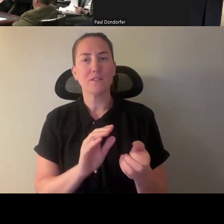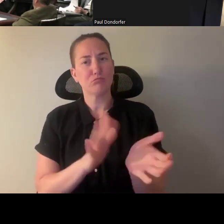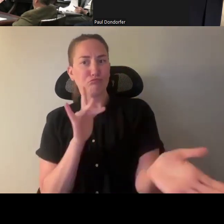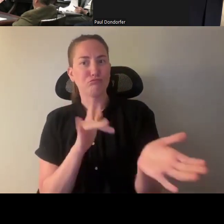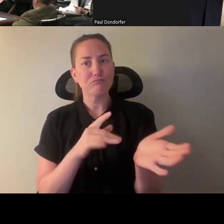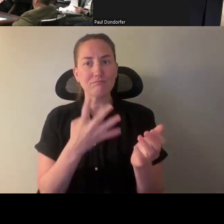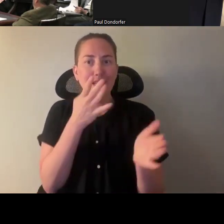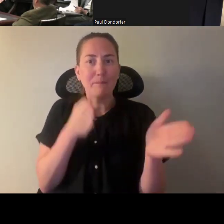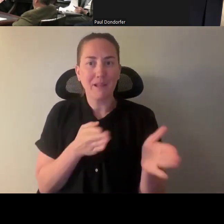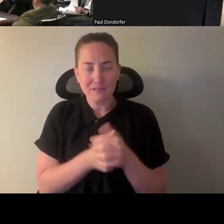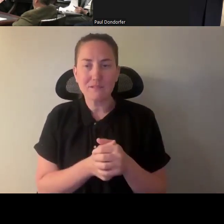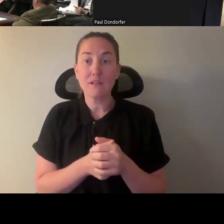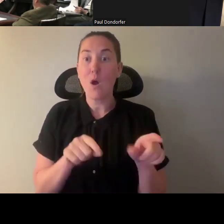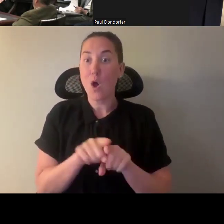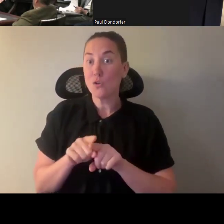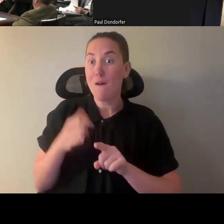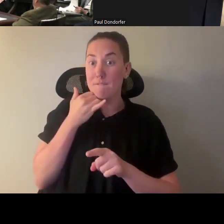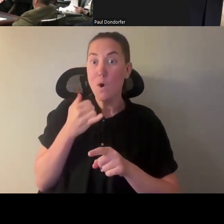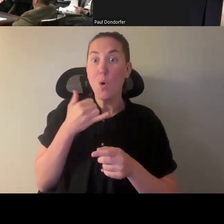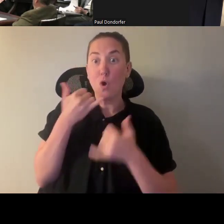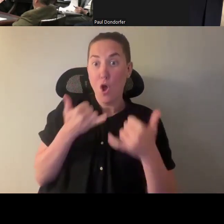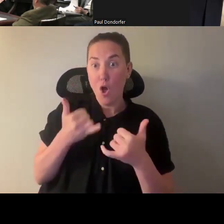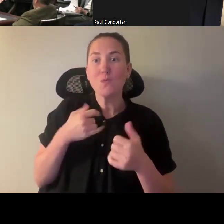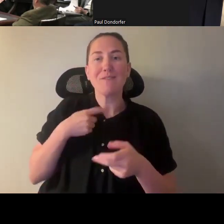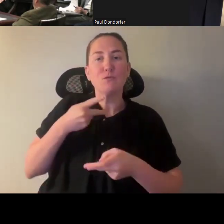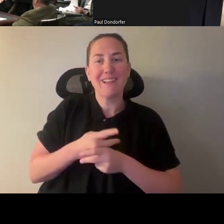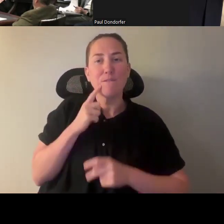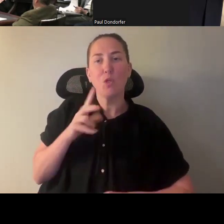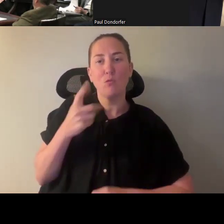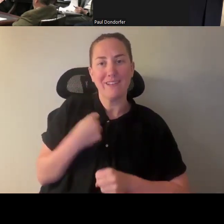to retain phone calls for three years according to the New York State retention law and that storage